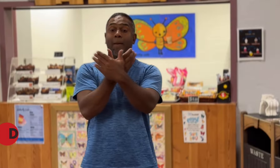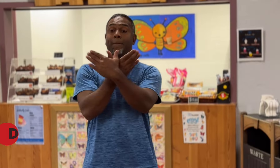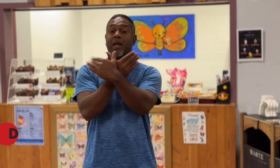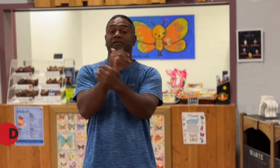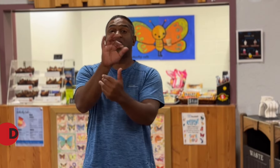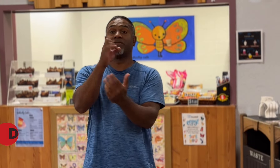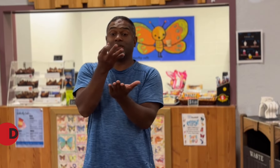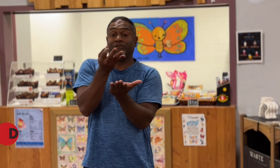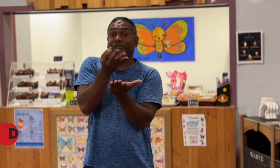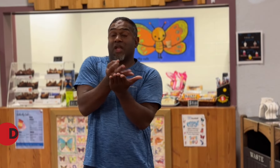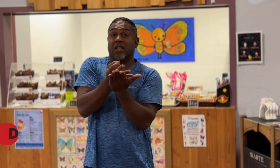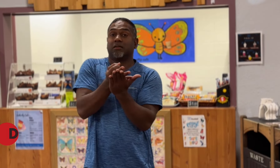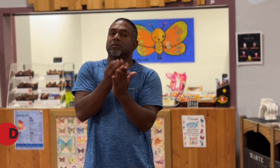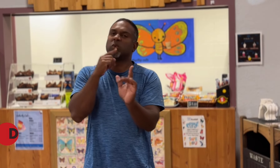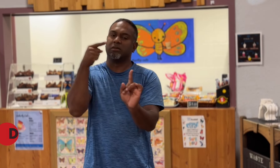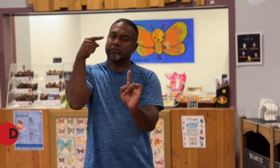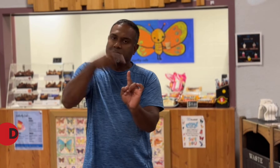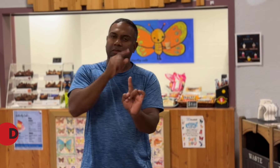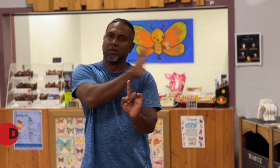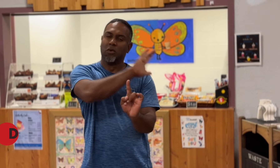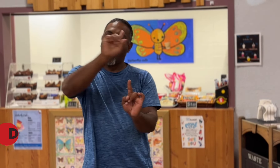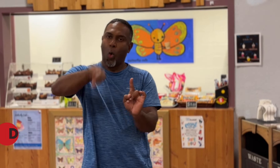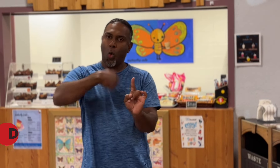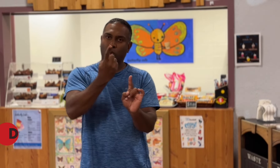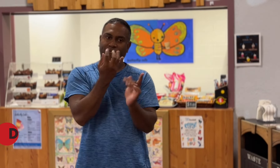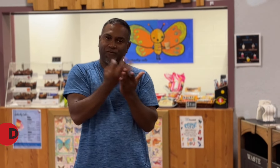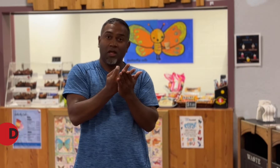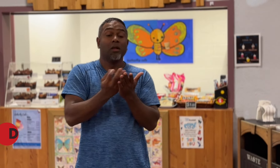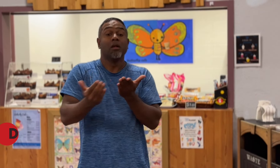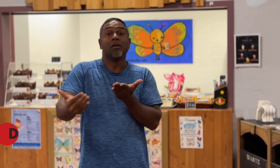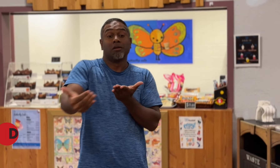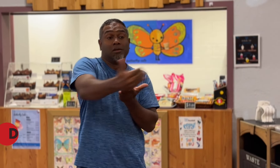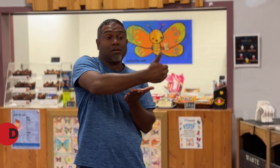Butterfly Cafe funds are used to purchase muffins and different items.